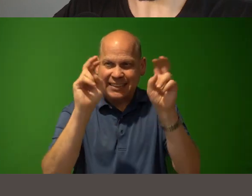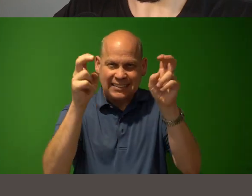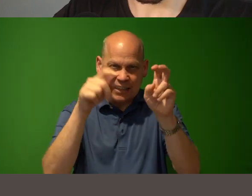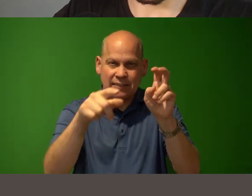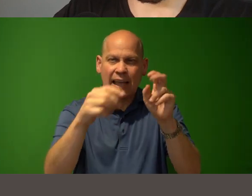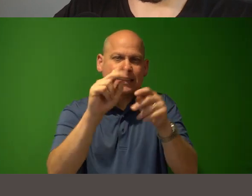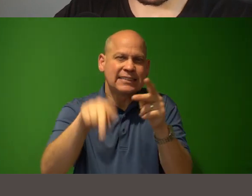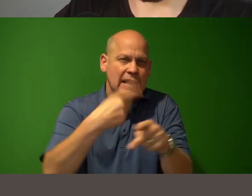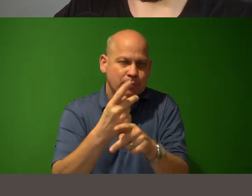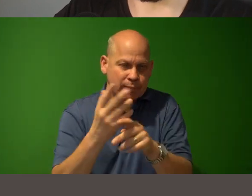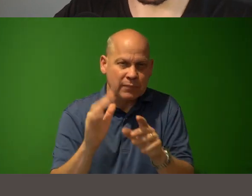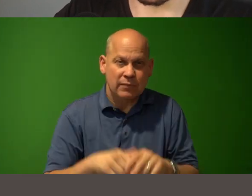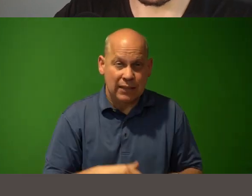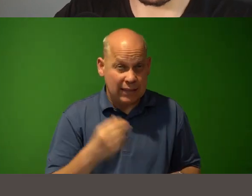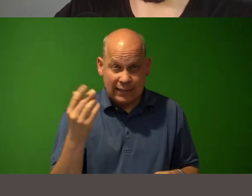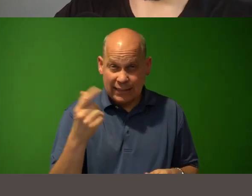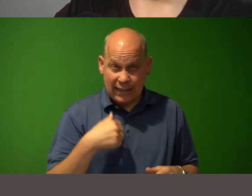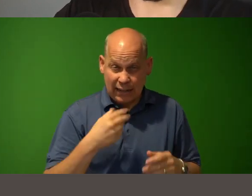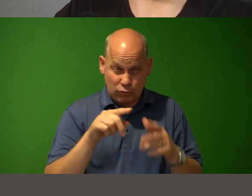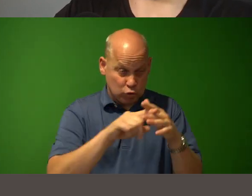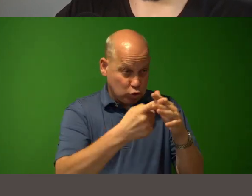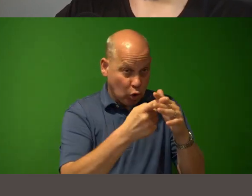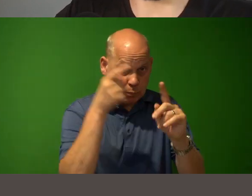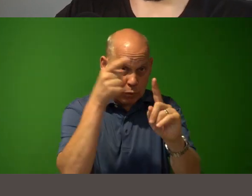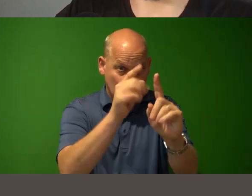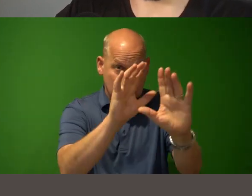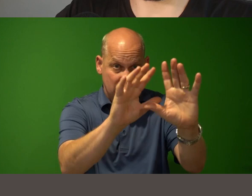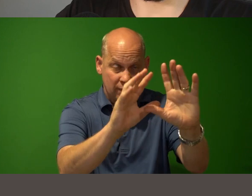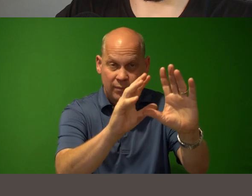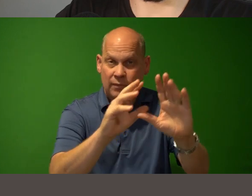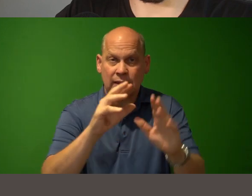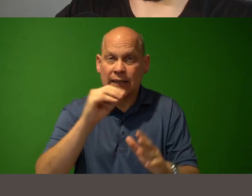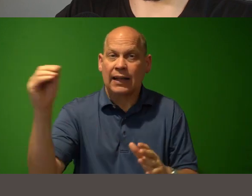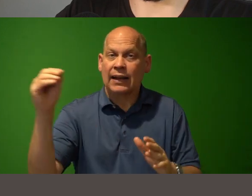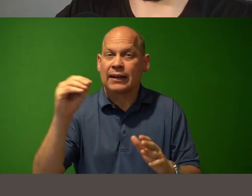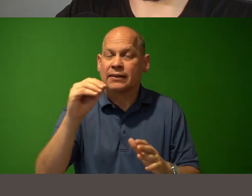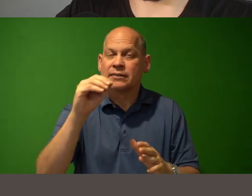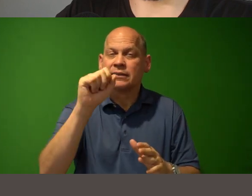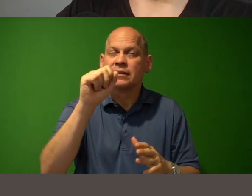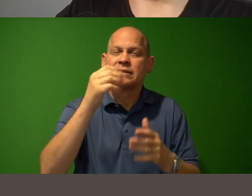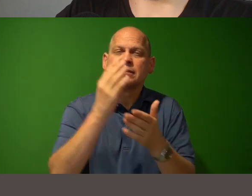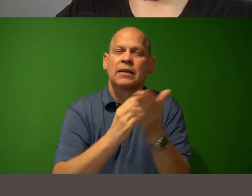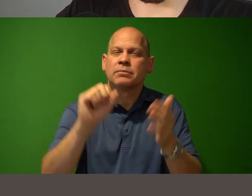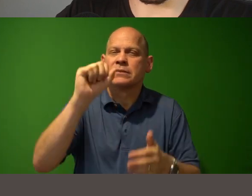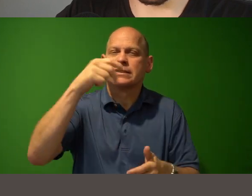And type, and it has a starting point and a series of sequences.